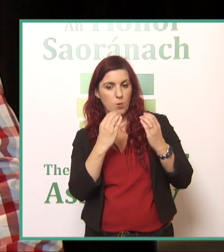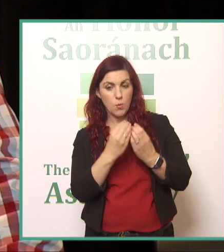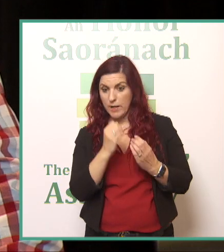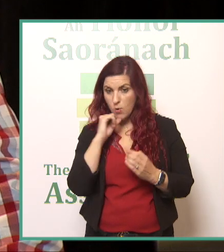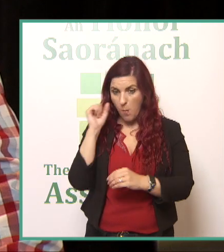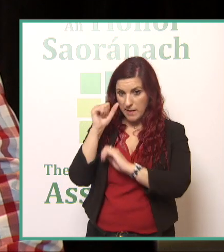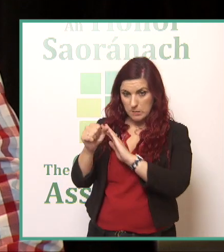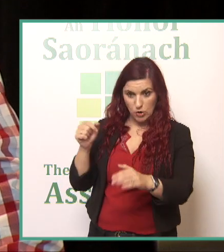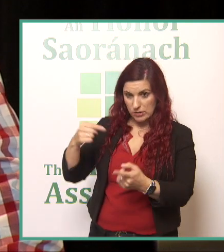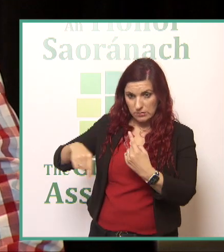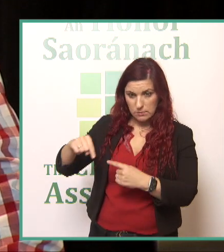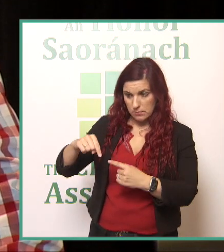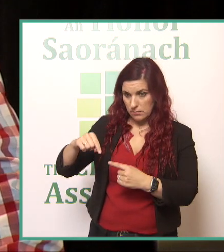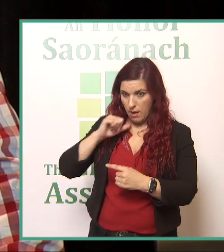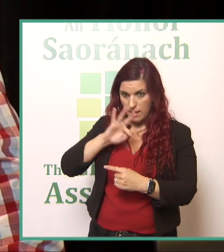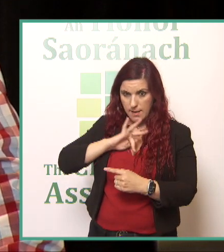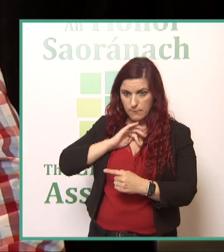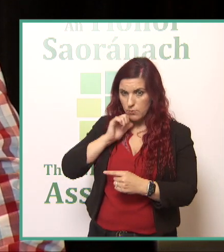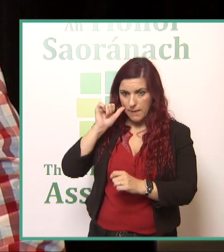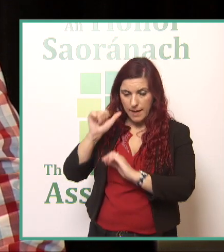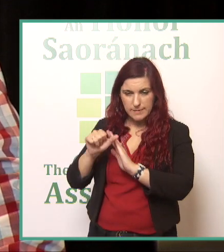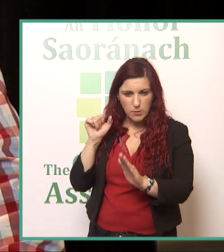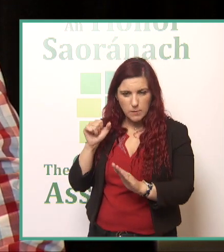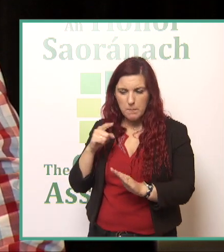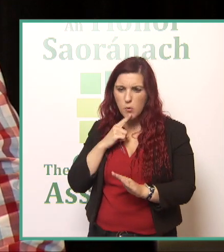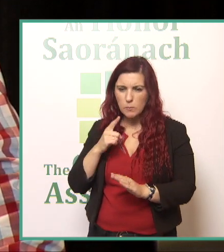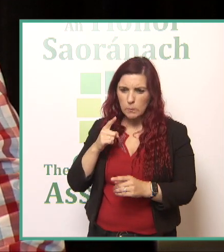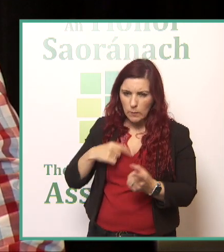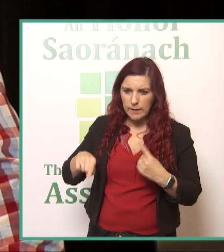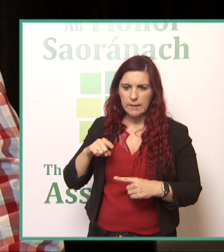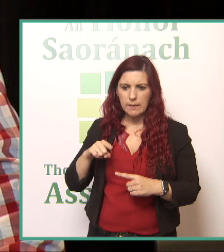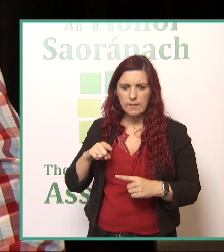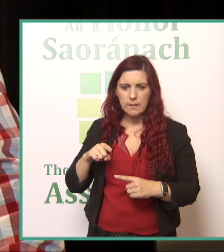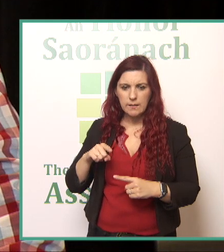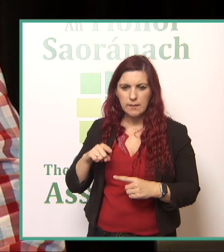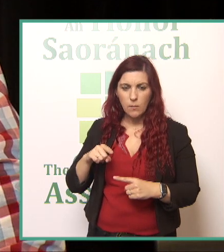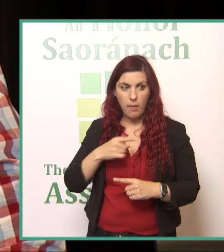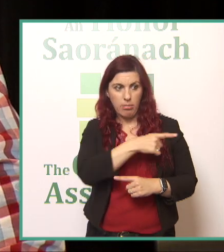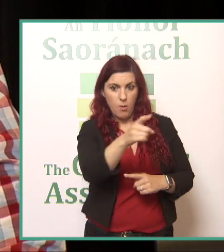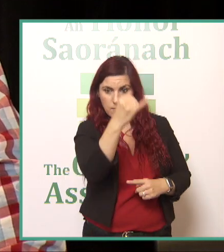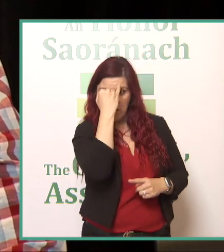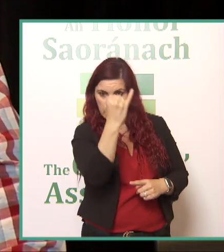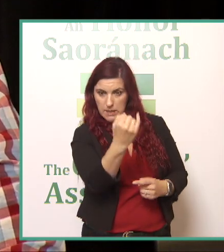were not experts but we those things when they were presented to us just didn't feel right.